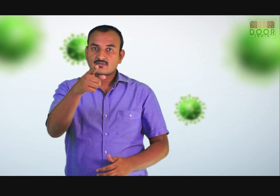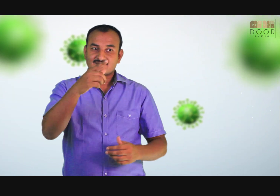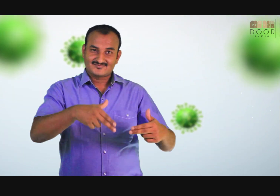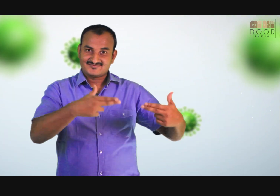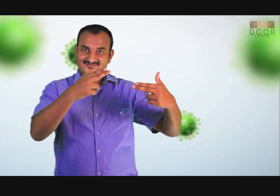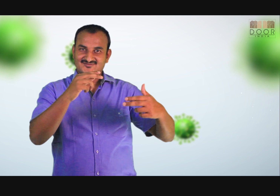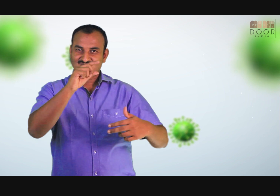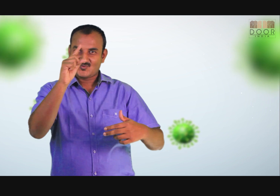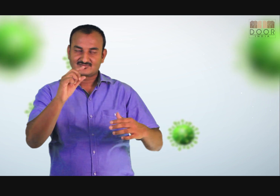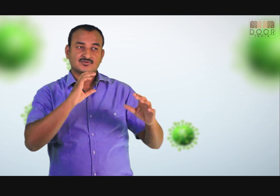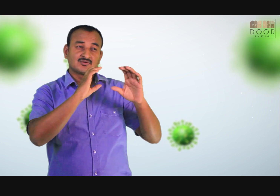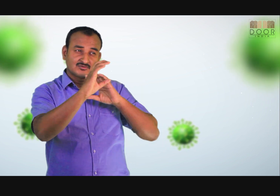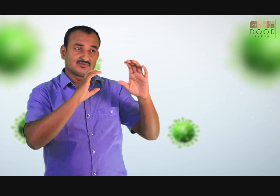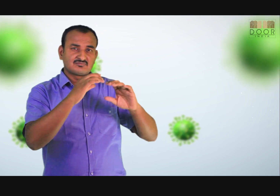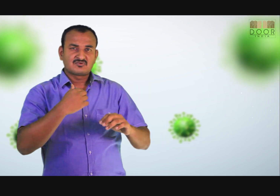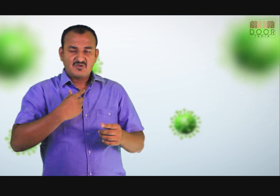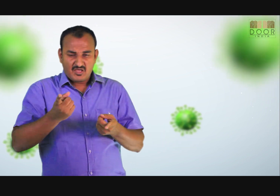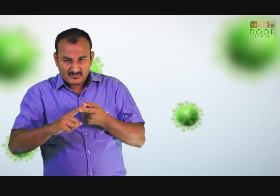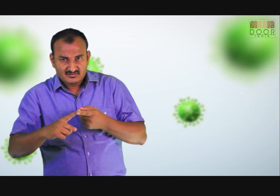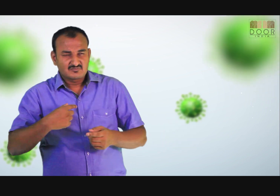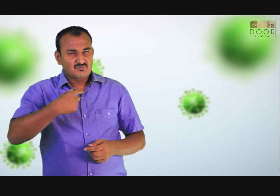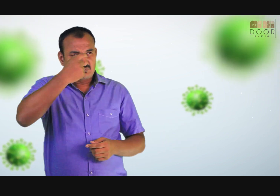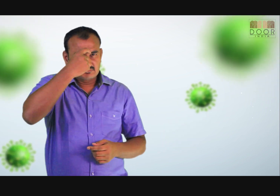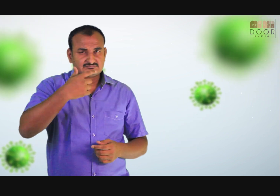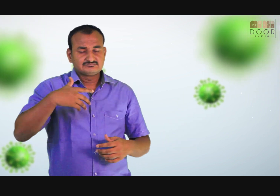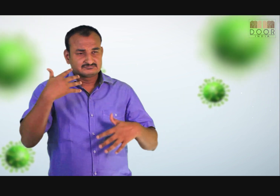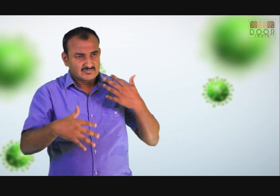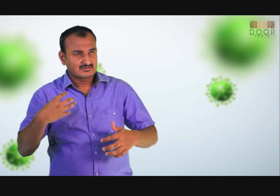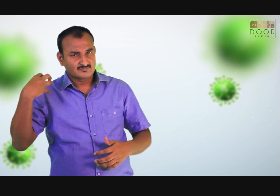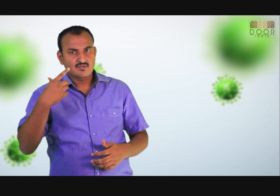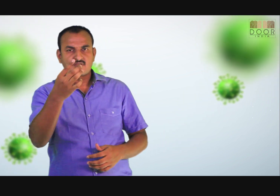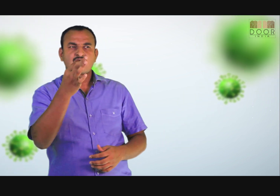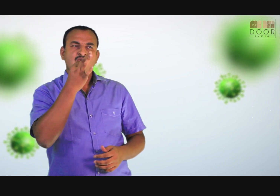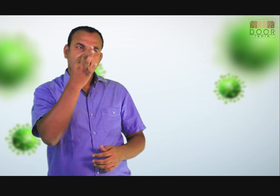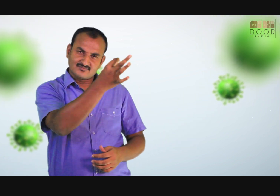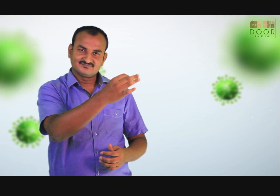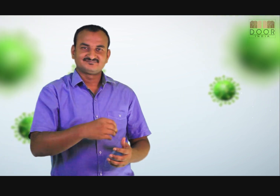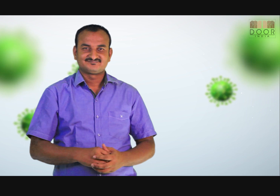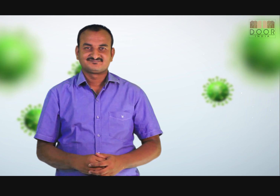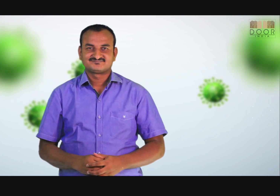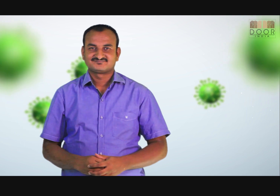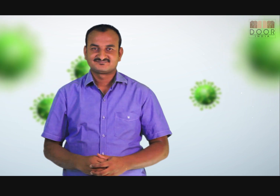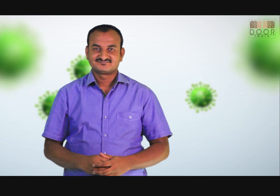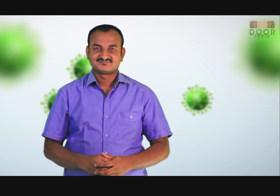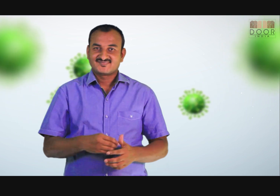While on video call, you can talk to them about the problems and struggles you are facing now.